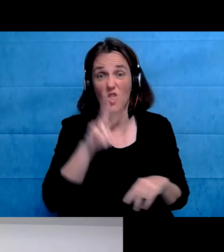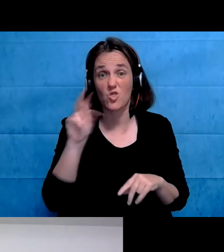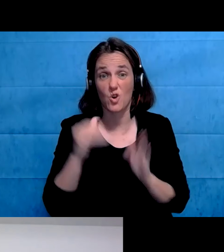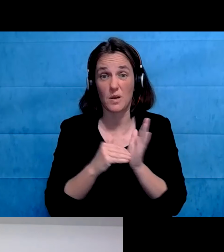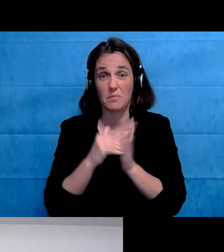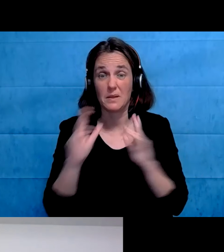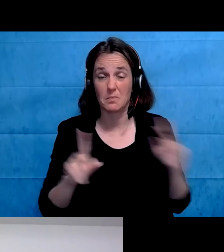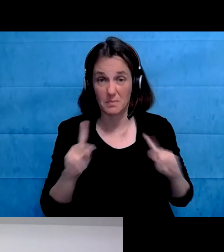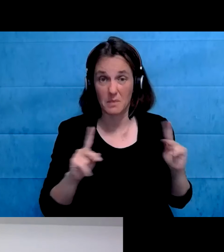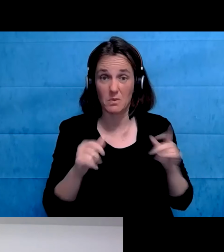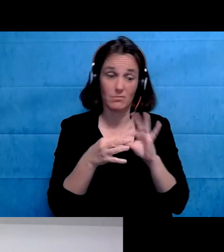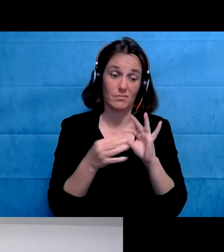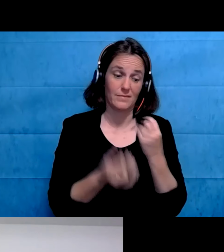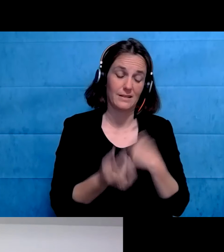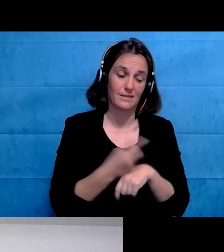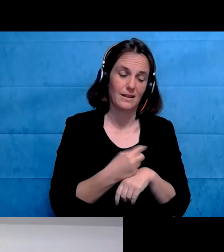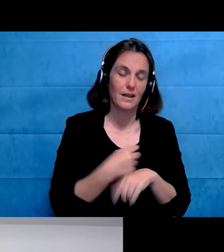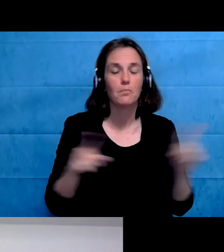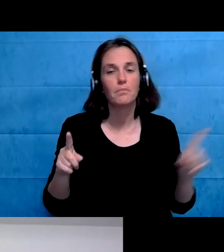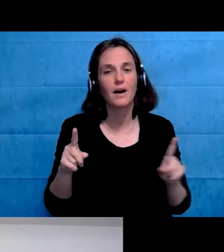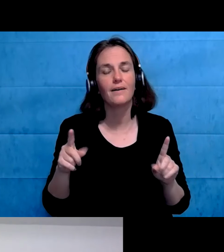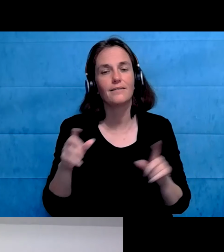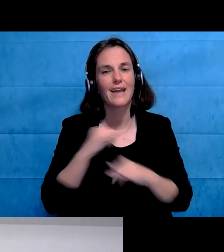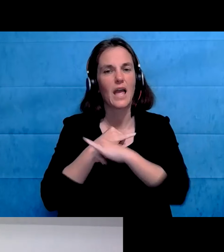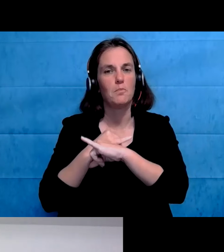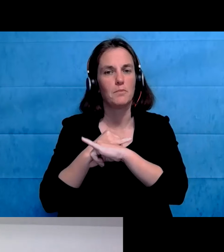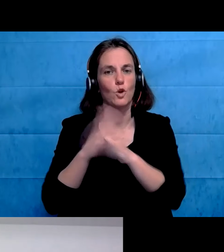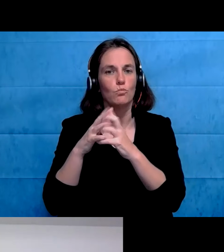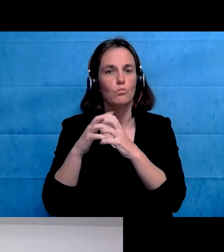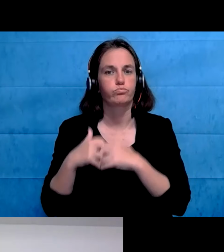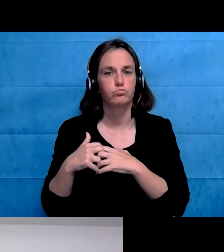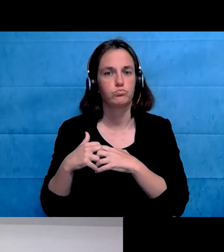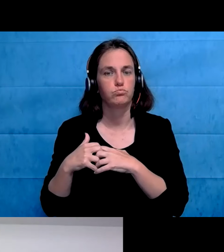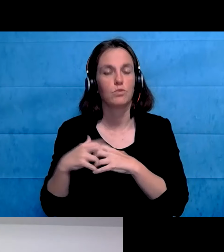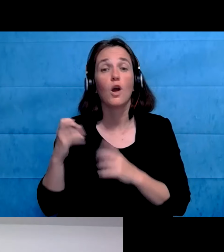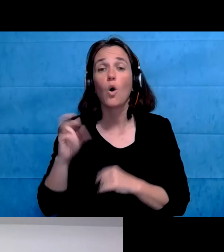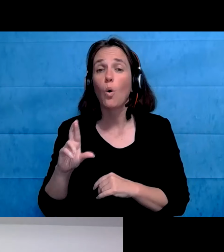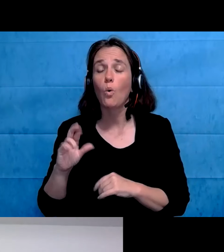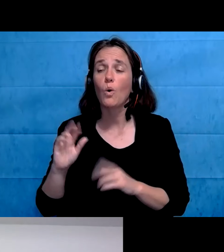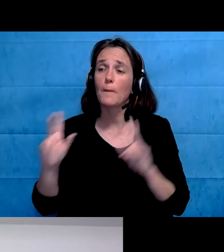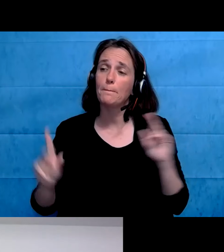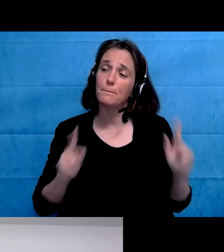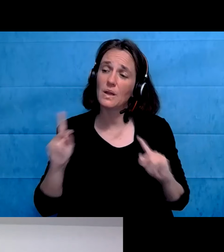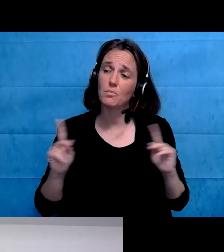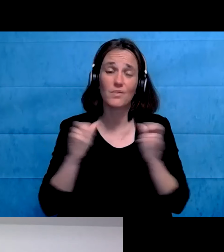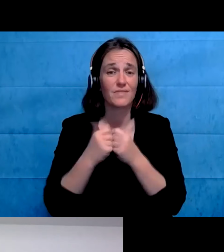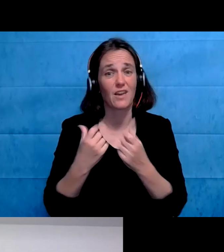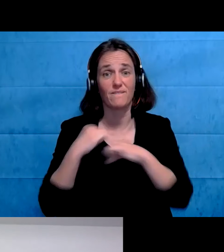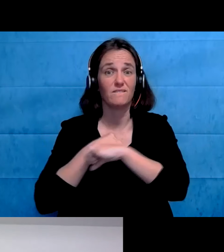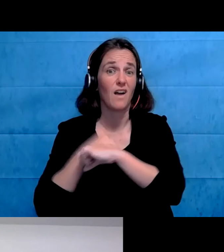but also our immunocompromised populations or even people that are just still fighting COVID or getting COVID,